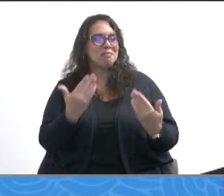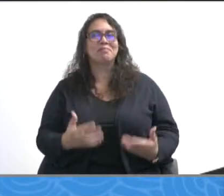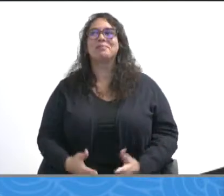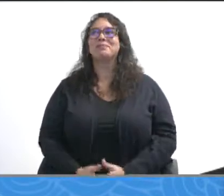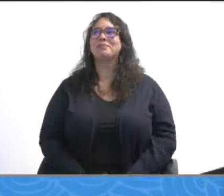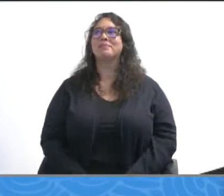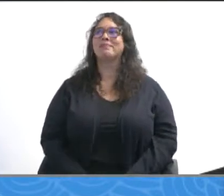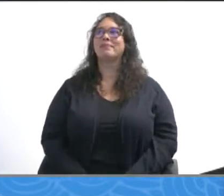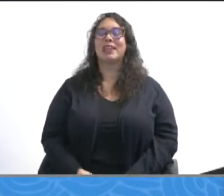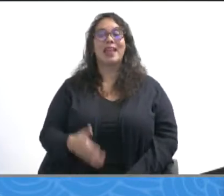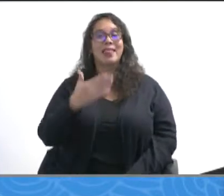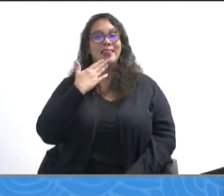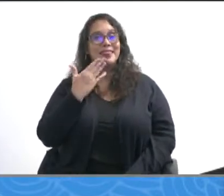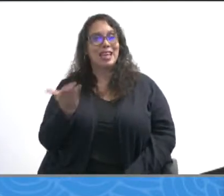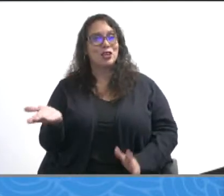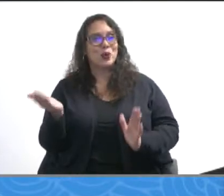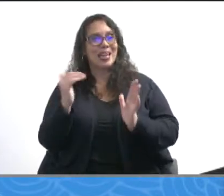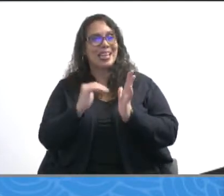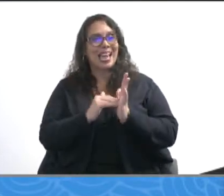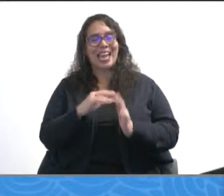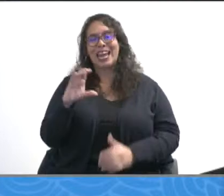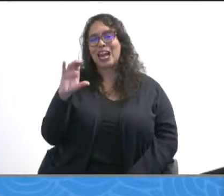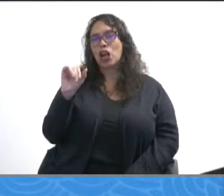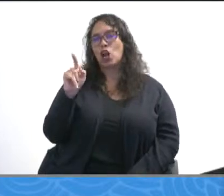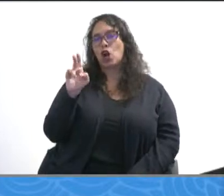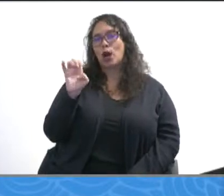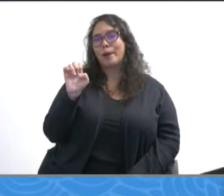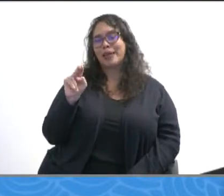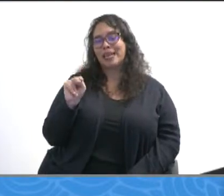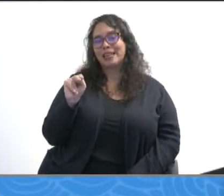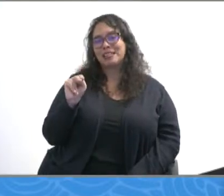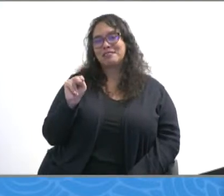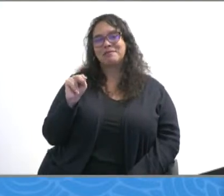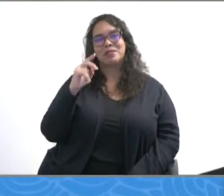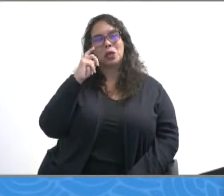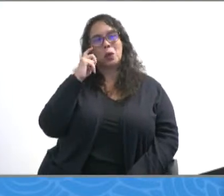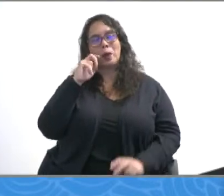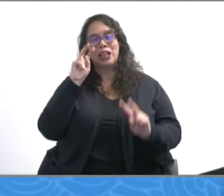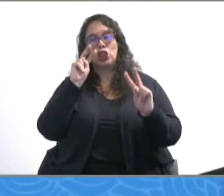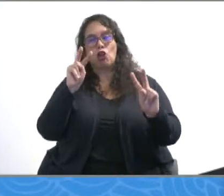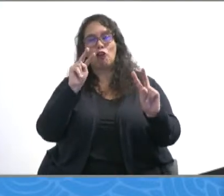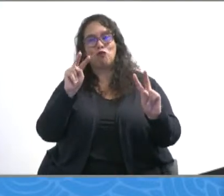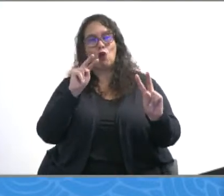Well, thank you again and Carmen for having us, and we look forward to your,